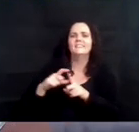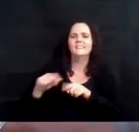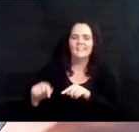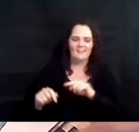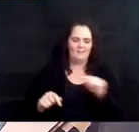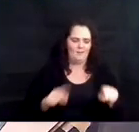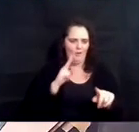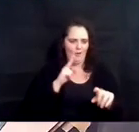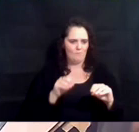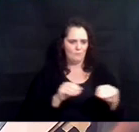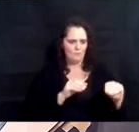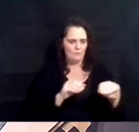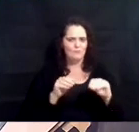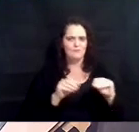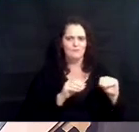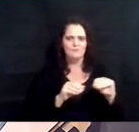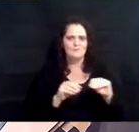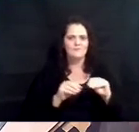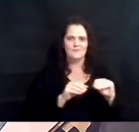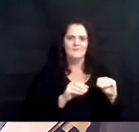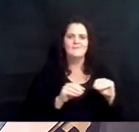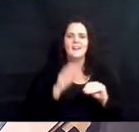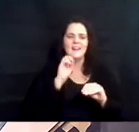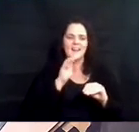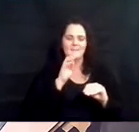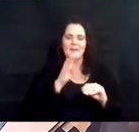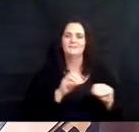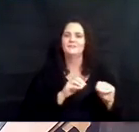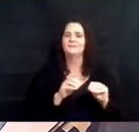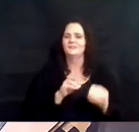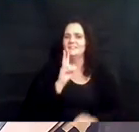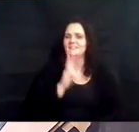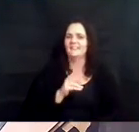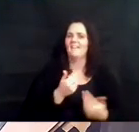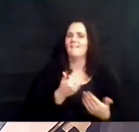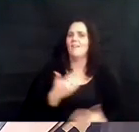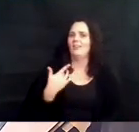in a drawing but here we're making that animation literal, or bringing life to those drawings.